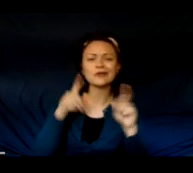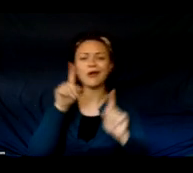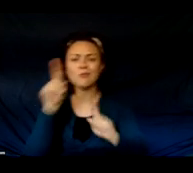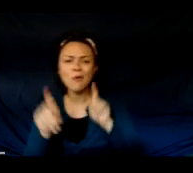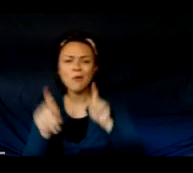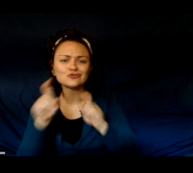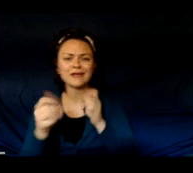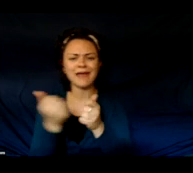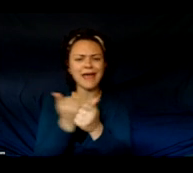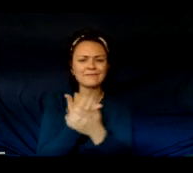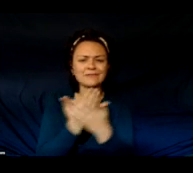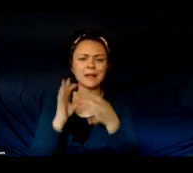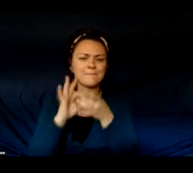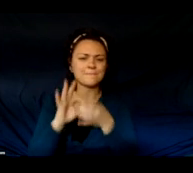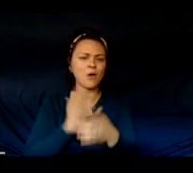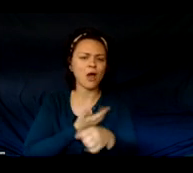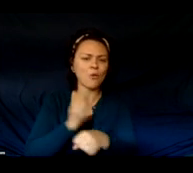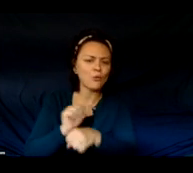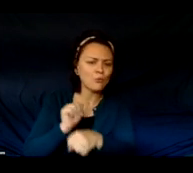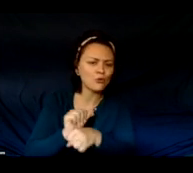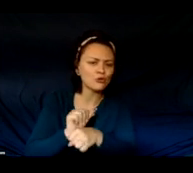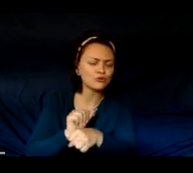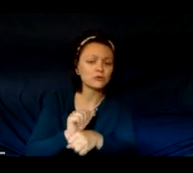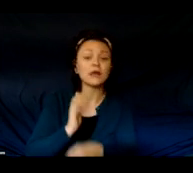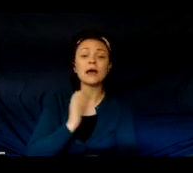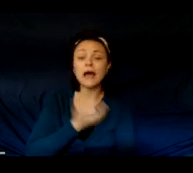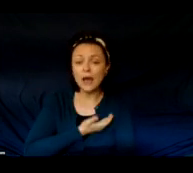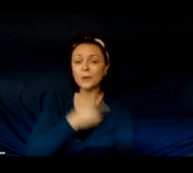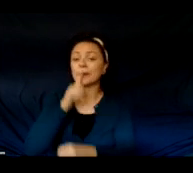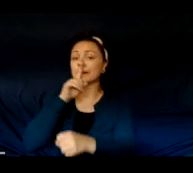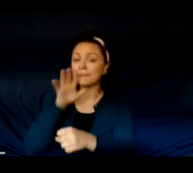Keeping with our commitment of wanting persons with